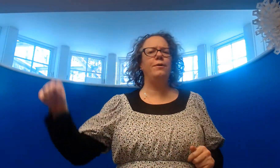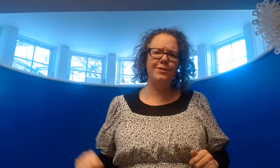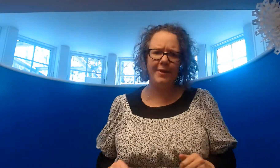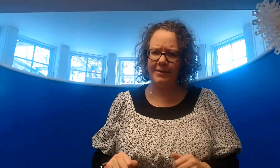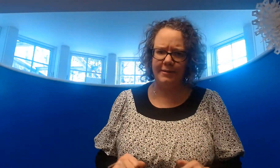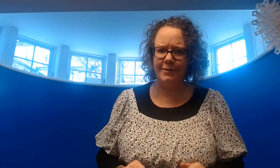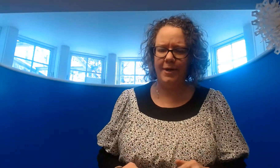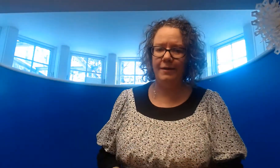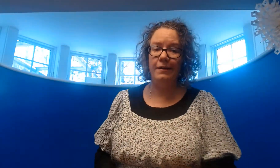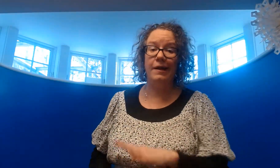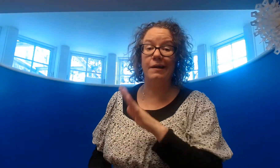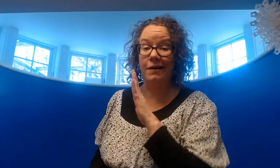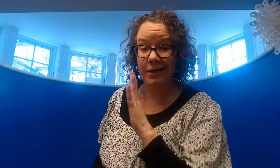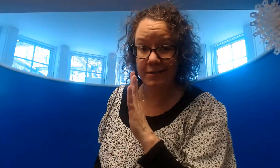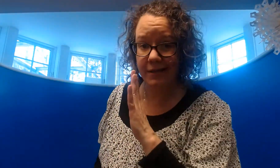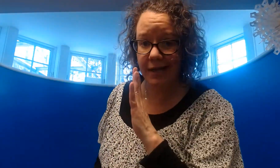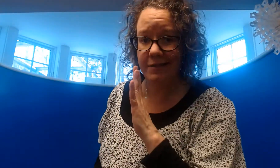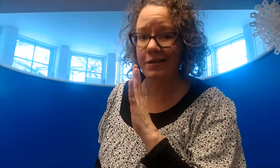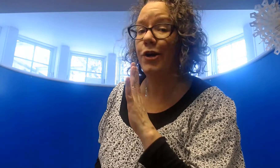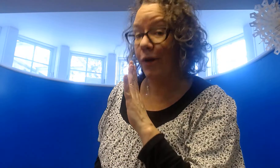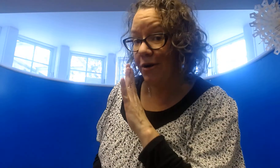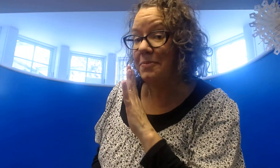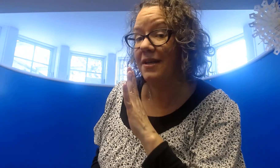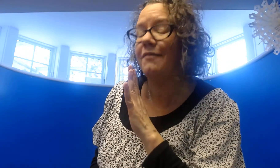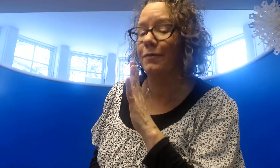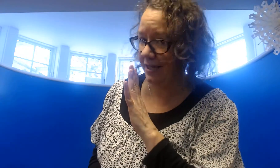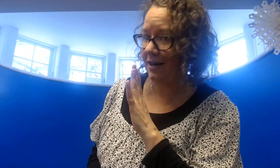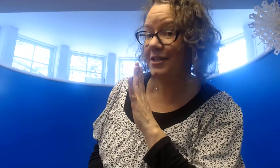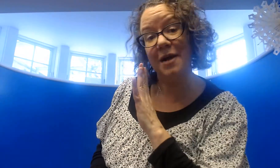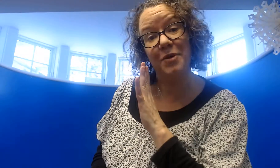we're older we can still do it and honestly kids grown-ups have a really hard time with